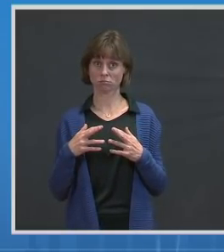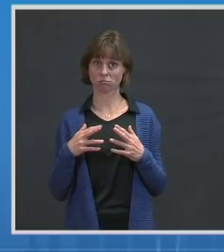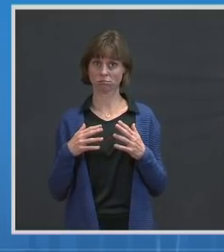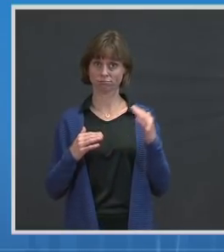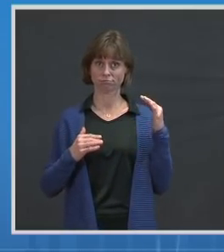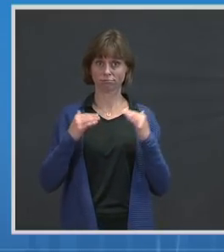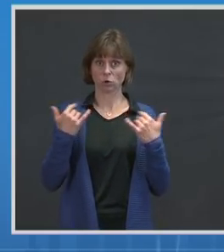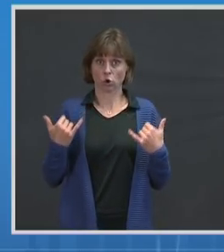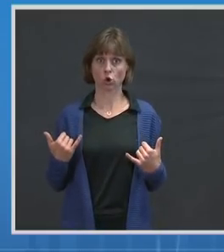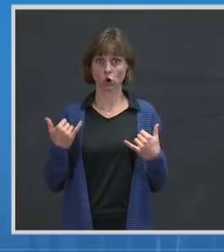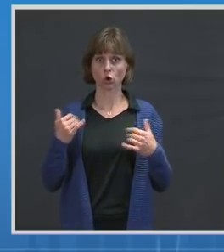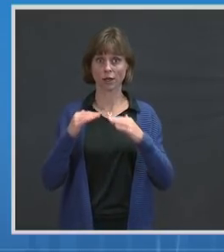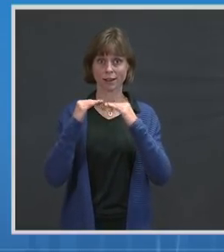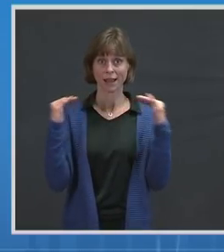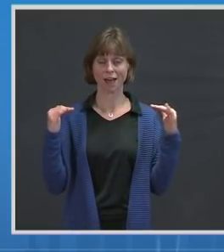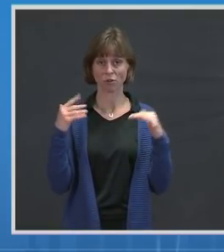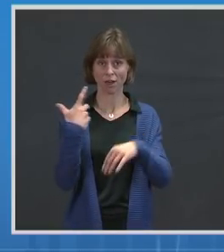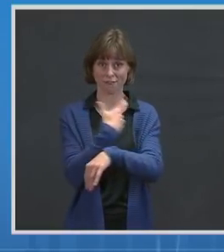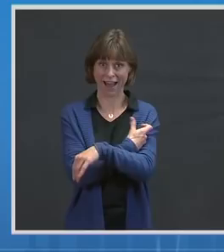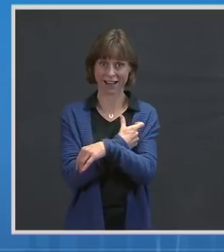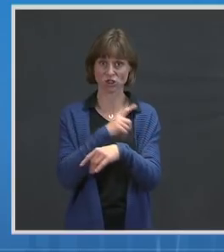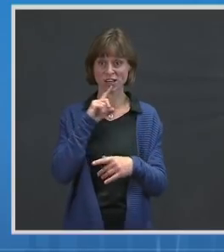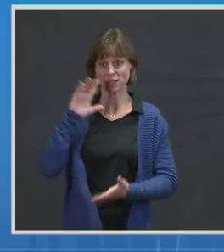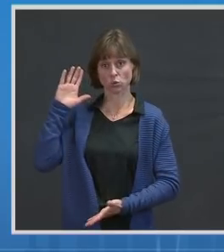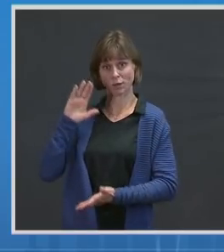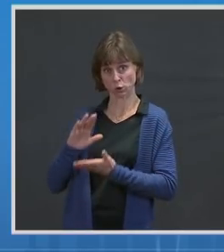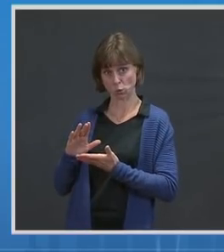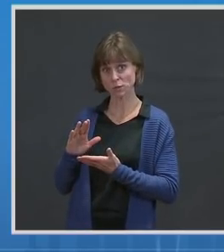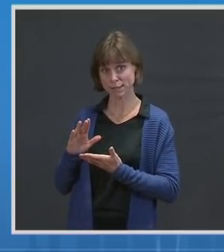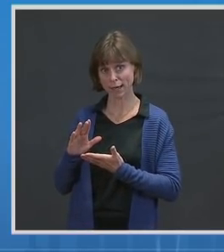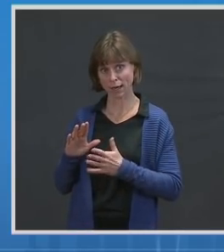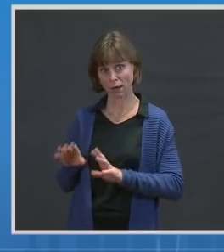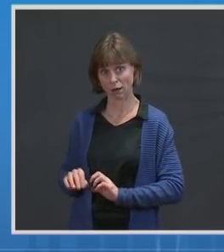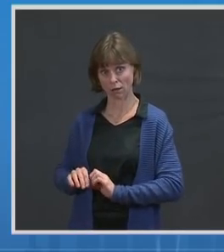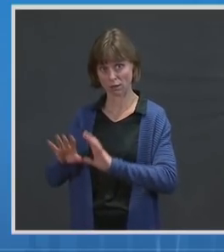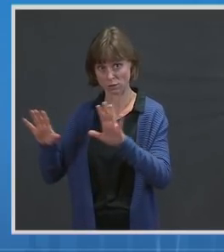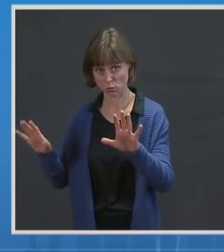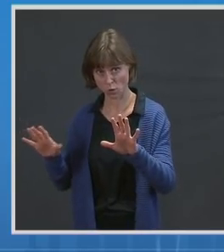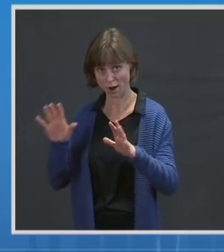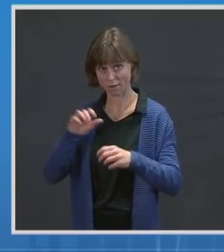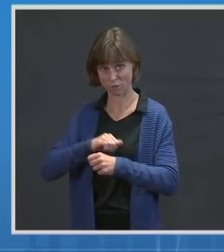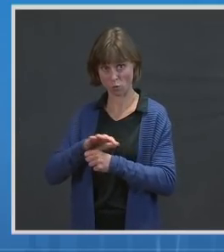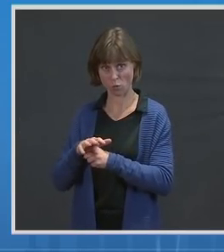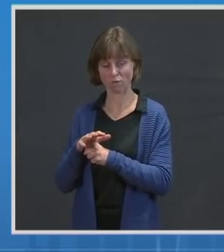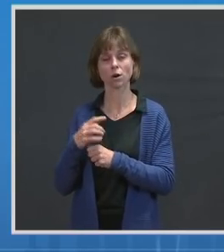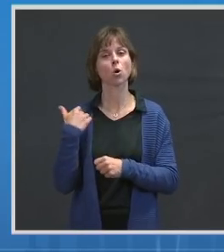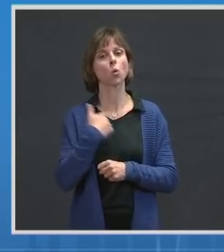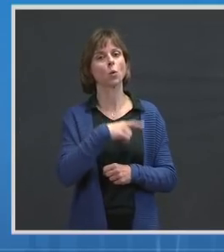is what is driving down the current level of disease. We believe that much of the surge of disease